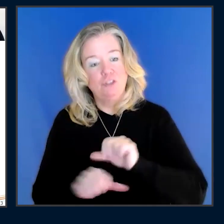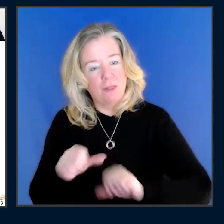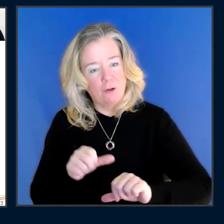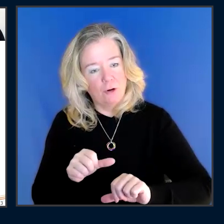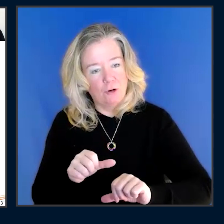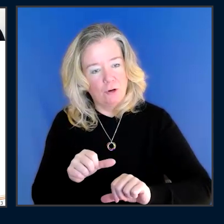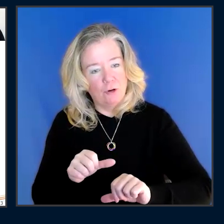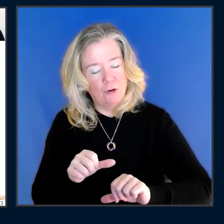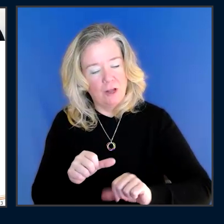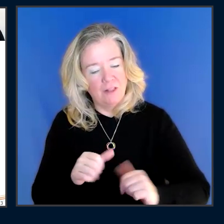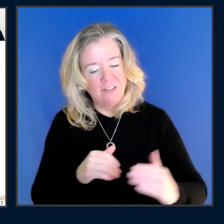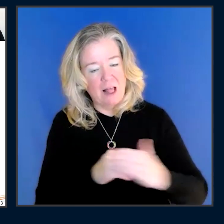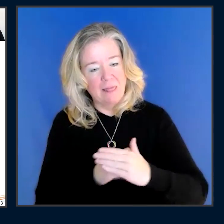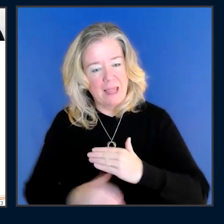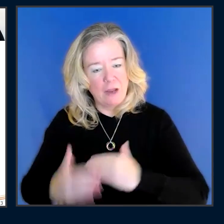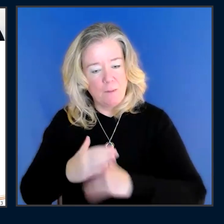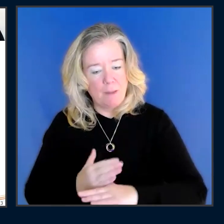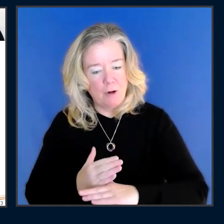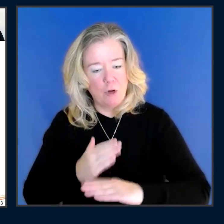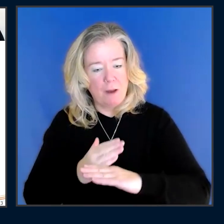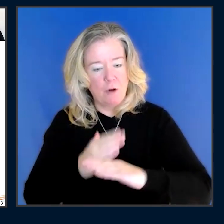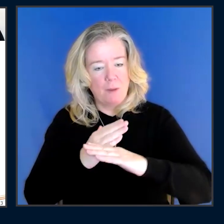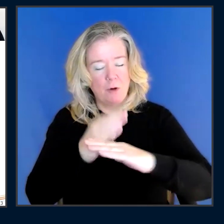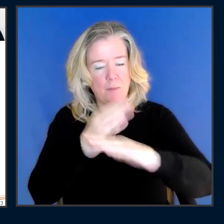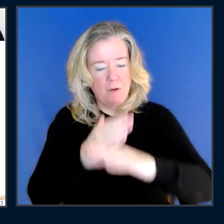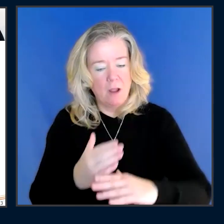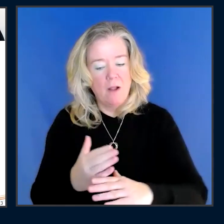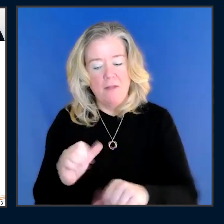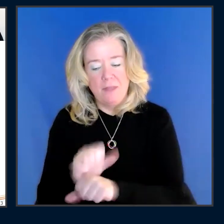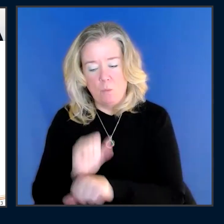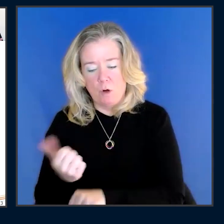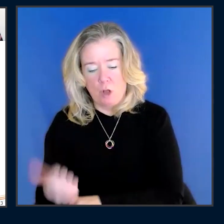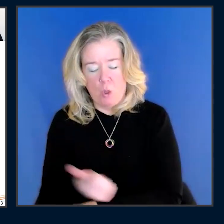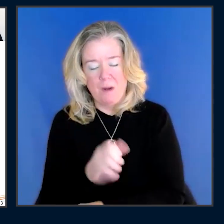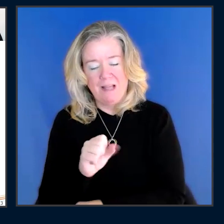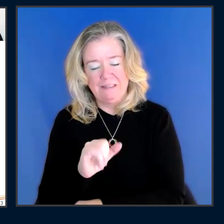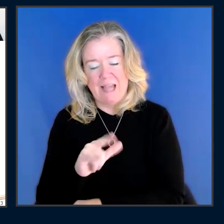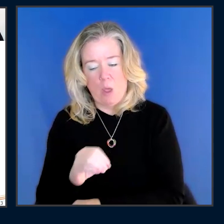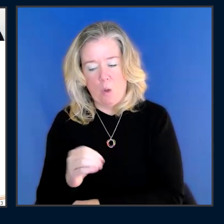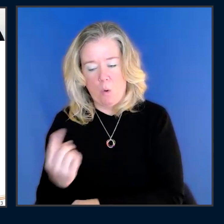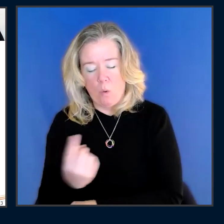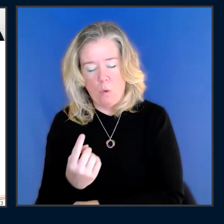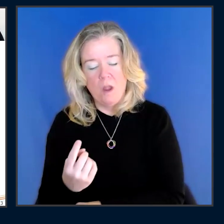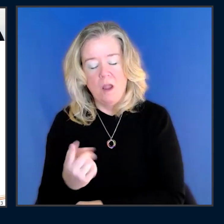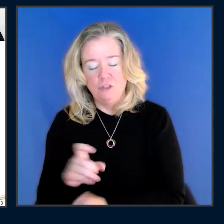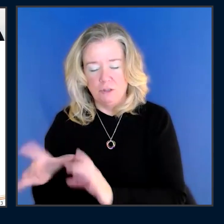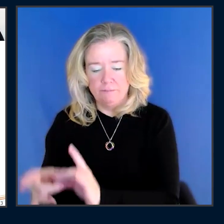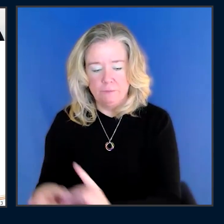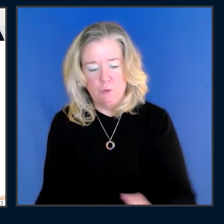from each other, and everybody kind of working in silos or on their own different things instead of pulling